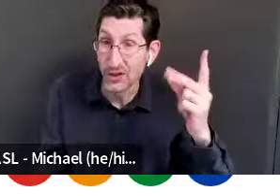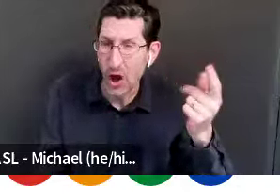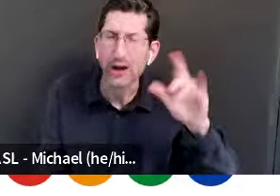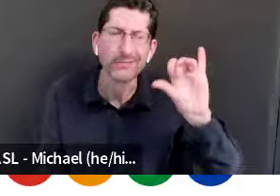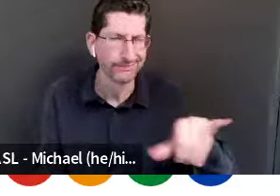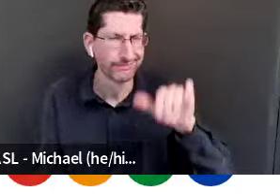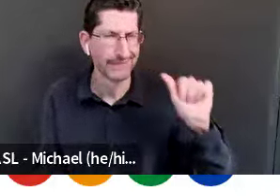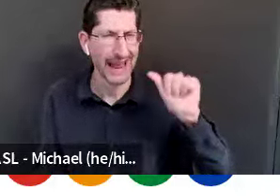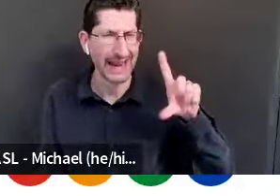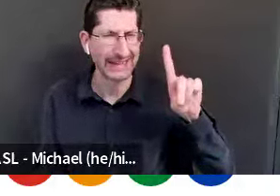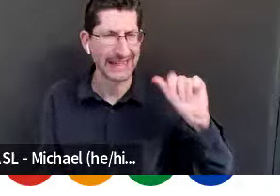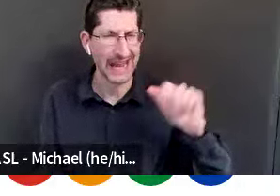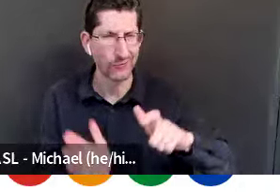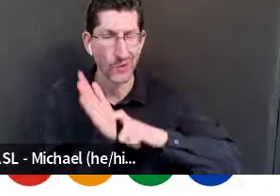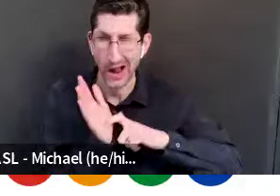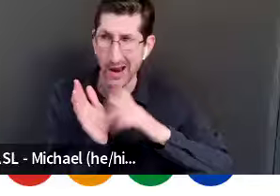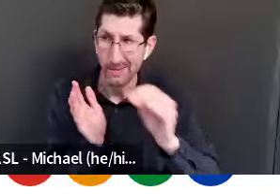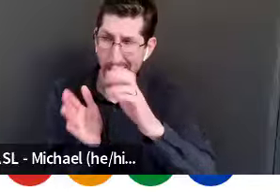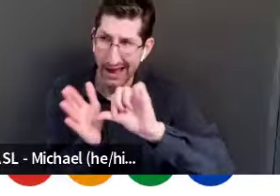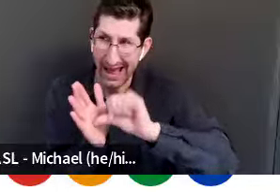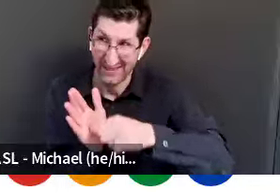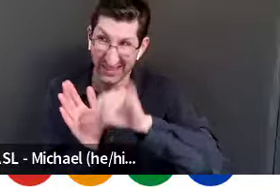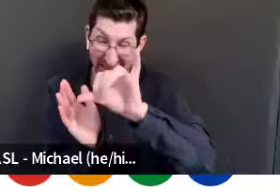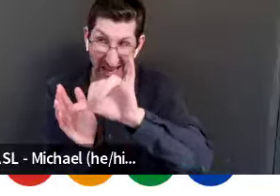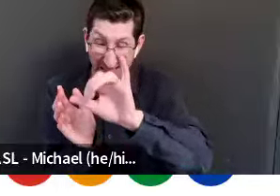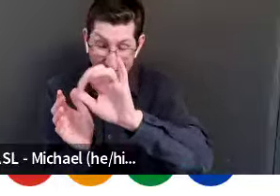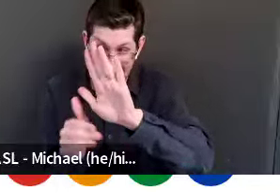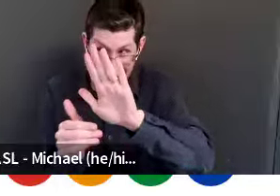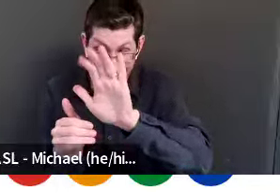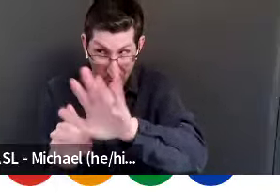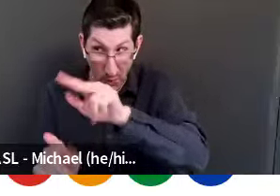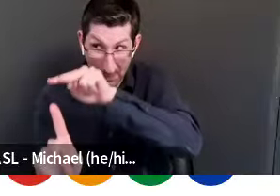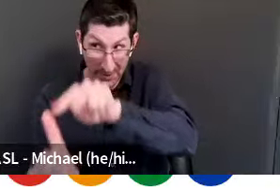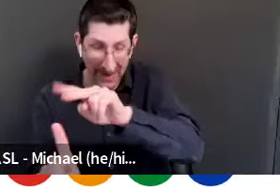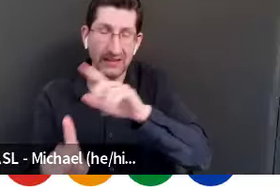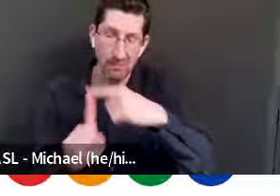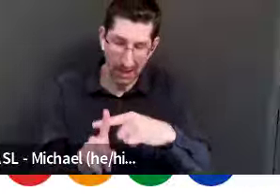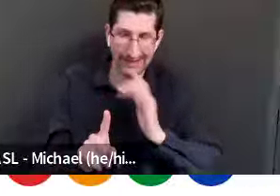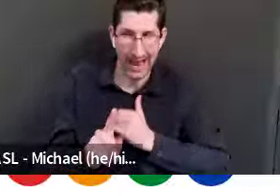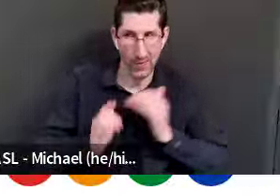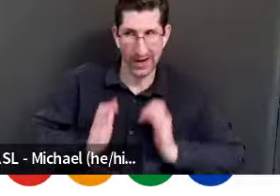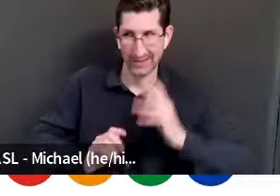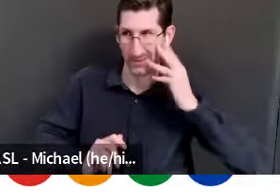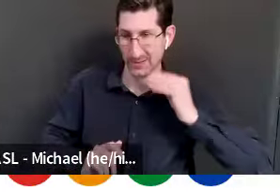ADA REQUIREMENT. AND REINFORCE THAT WITH THEM